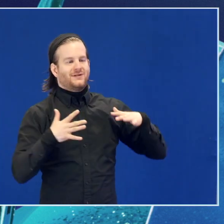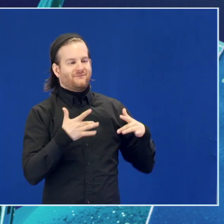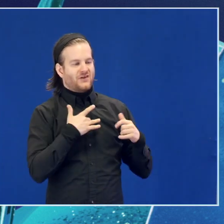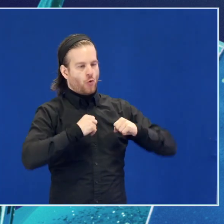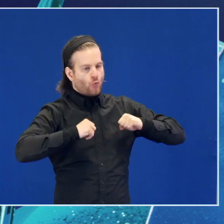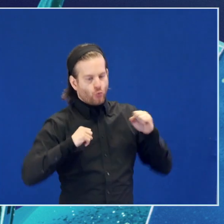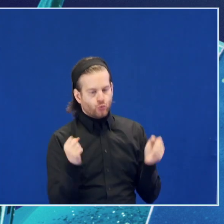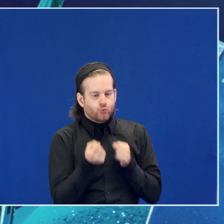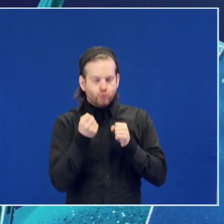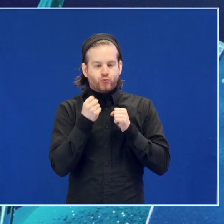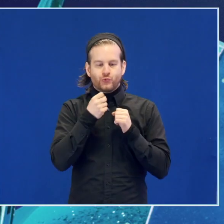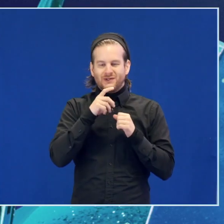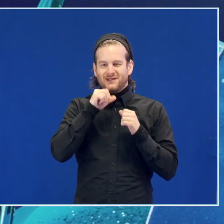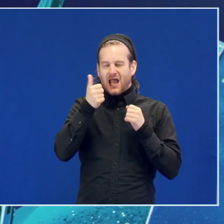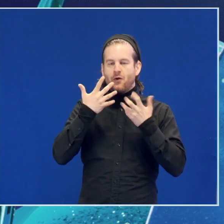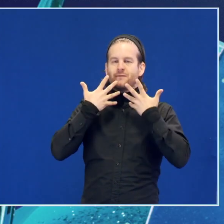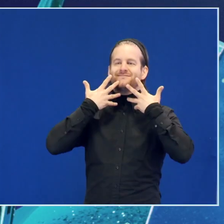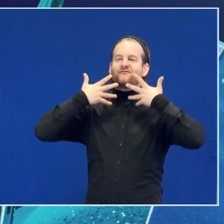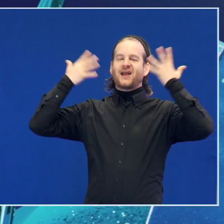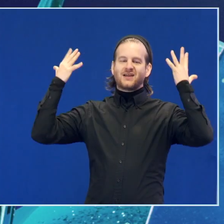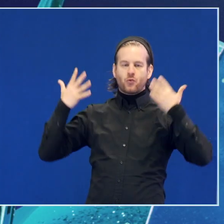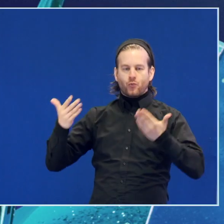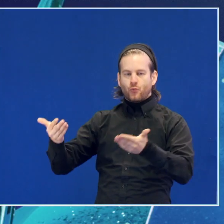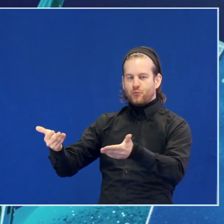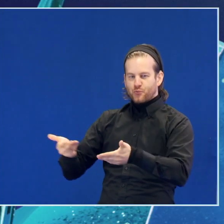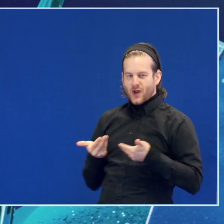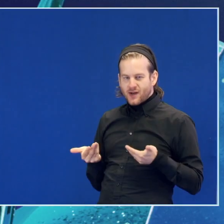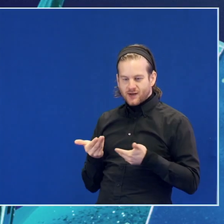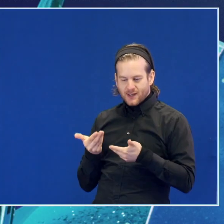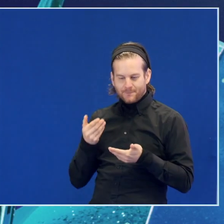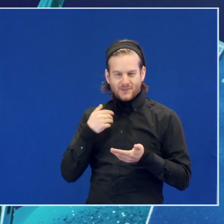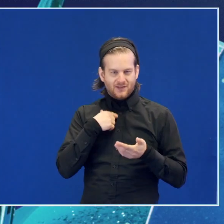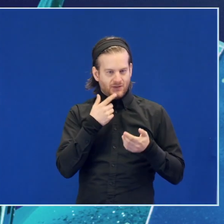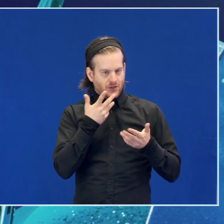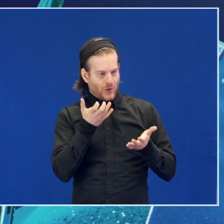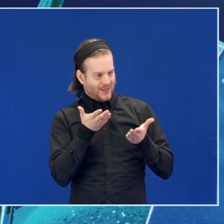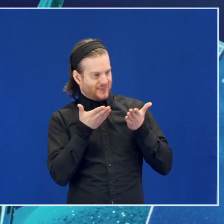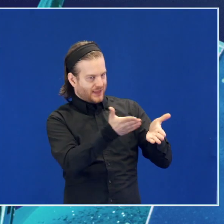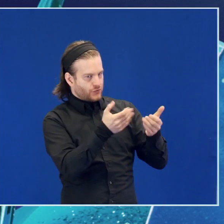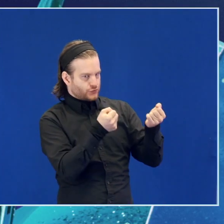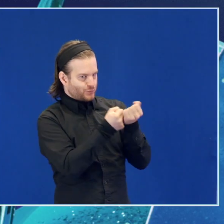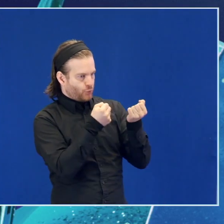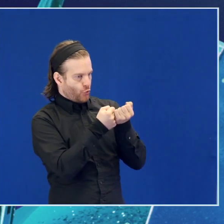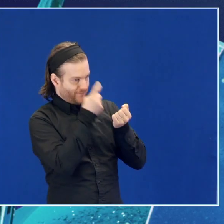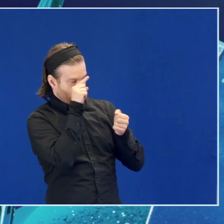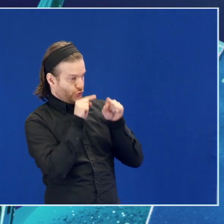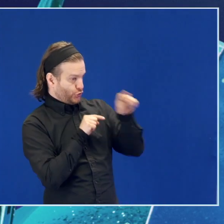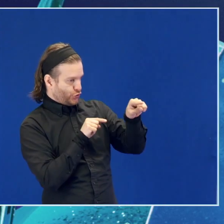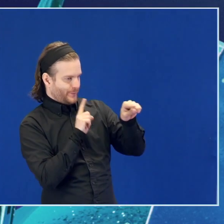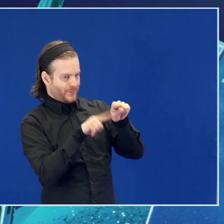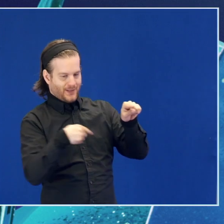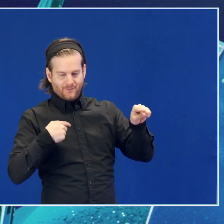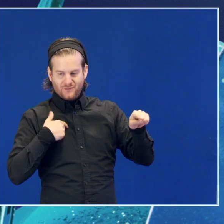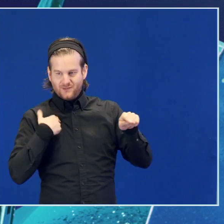So while I was trying to be as supportive as possible, I was just absolutely melting down, having a pretty rough time.